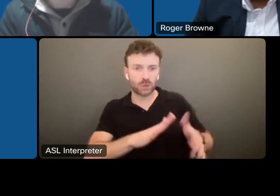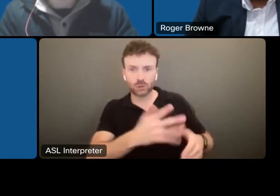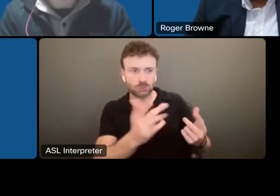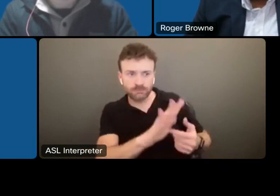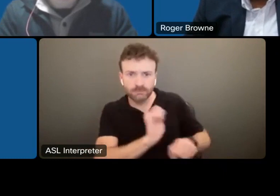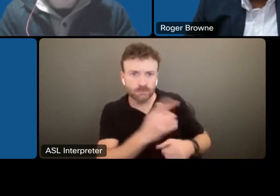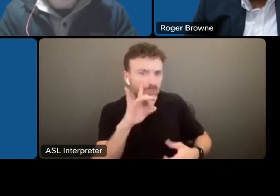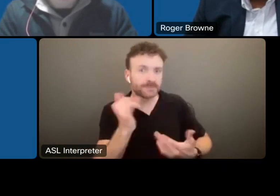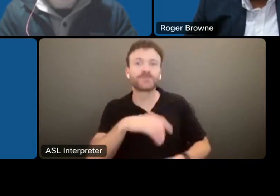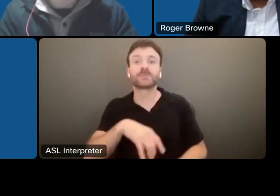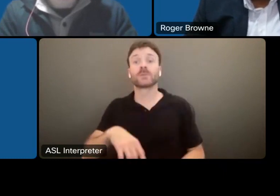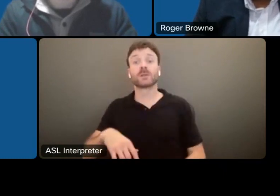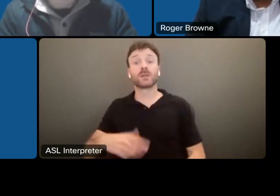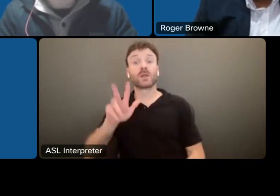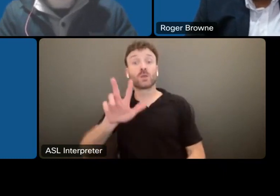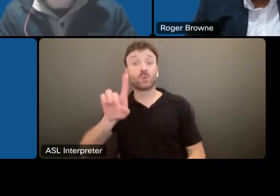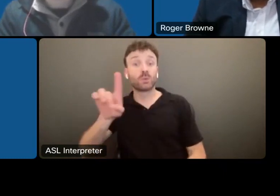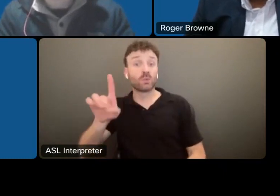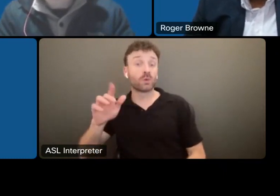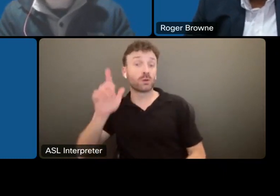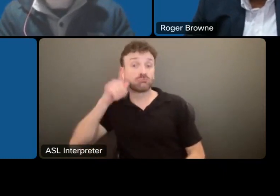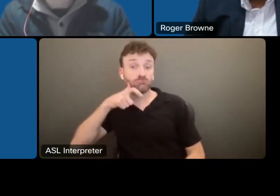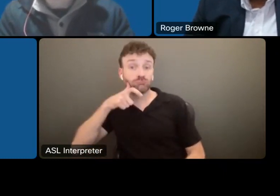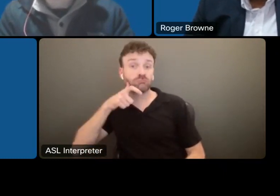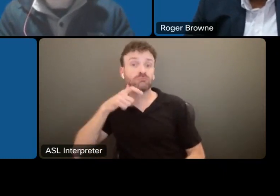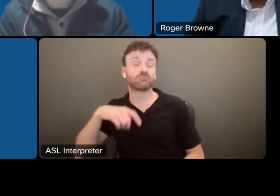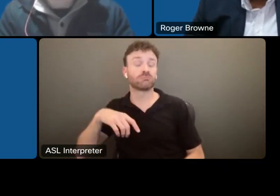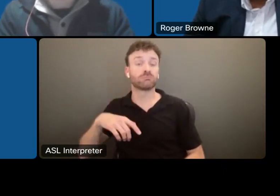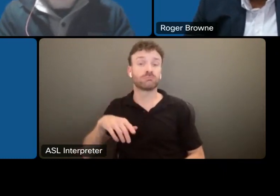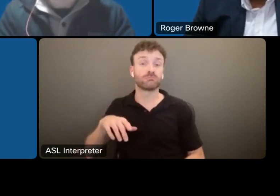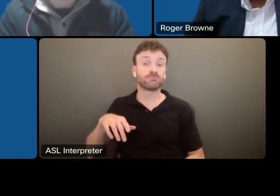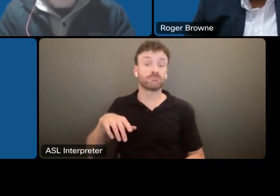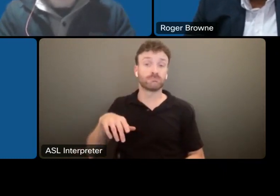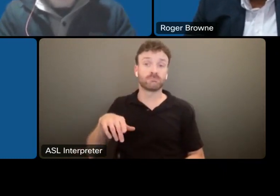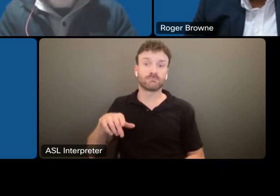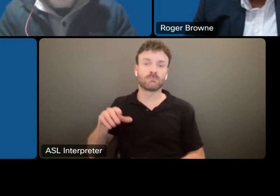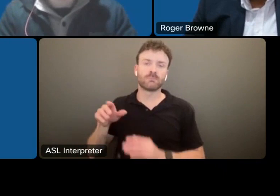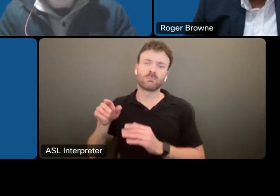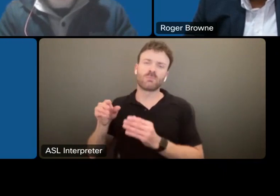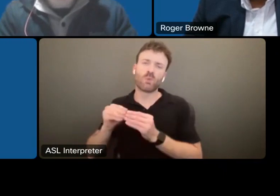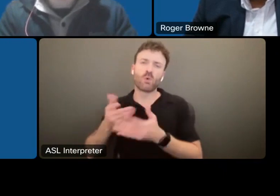These are the 311 operators, although they are more dealing with the public rather than